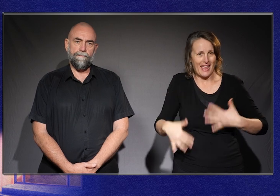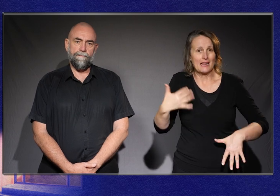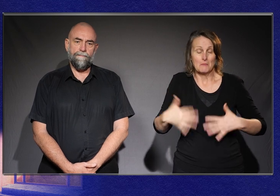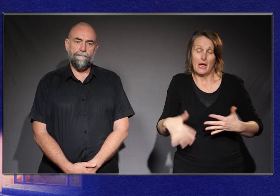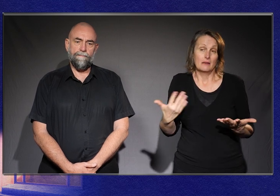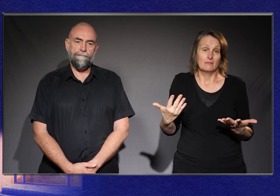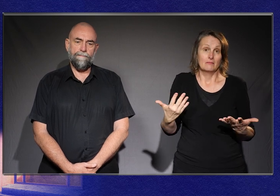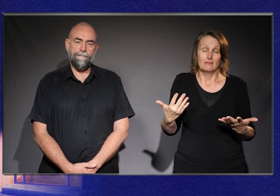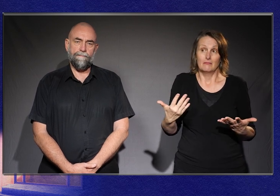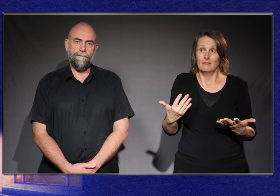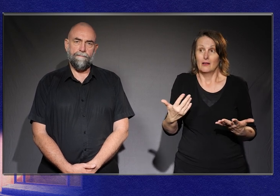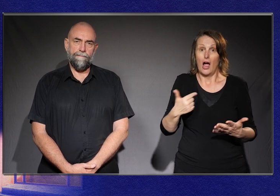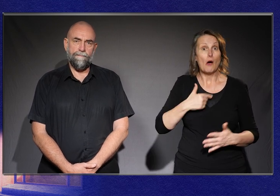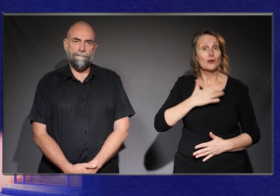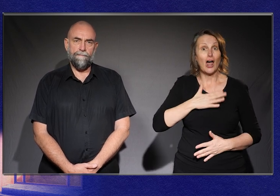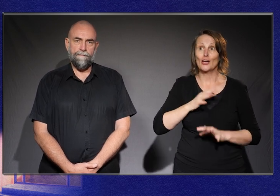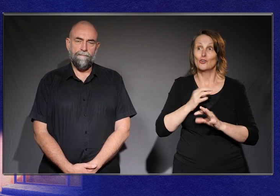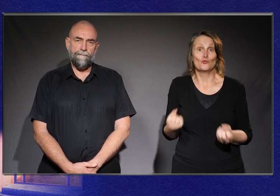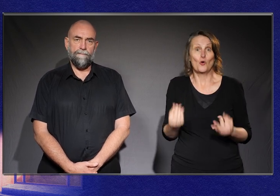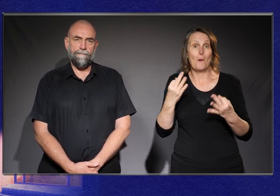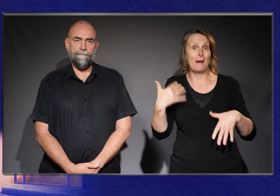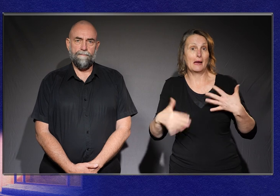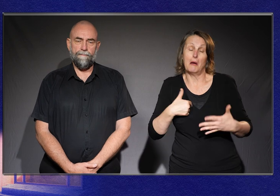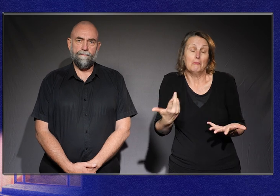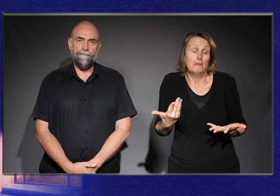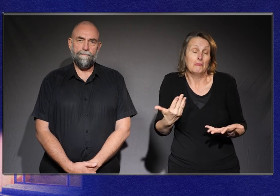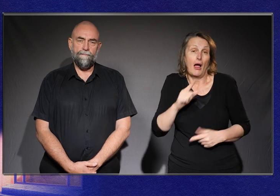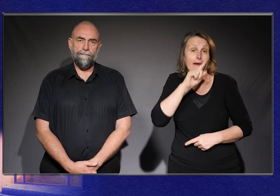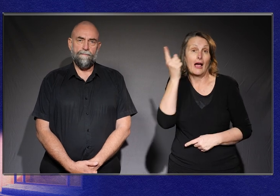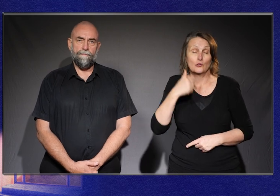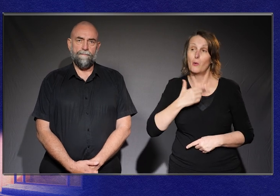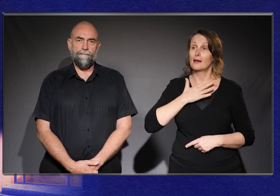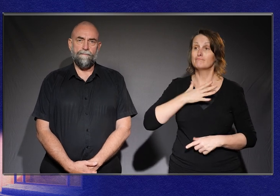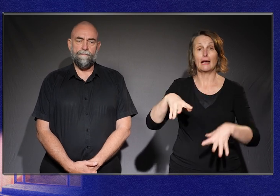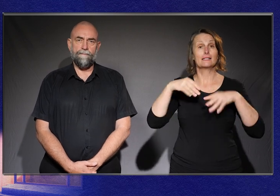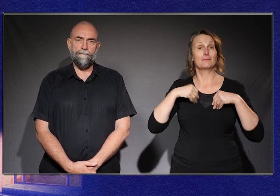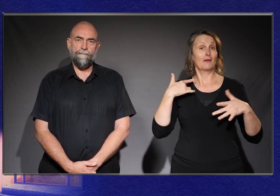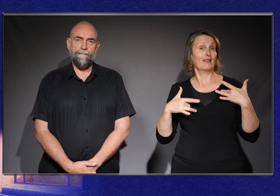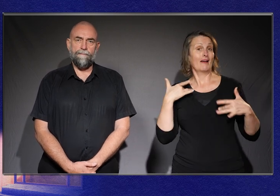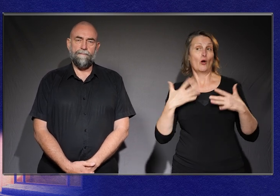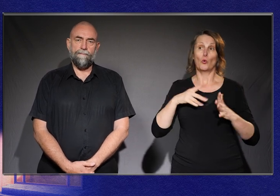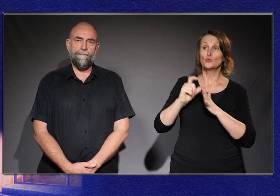But I don't have that choice so why can't I just be happy with who I am and live my life and do all the things that I want to do?